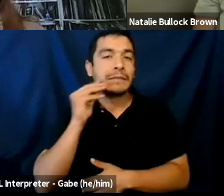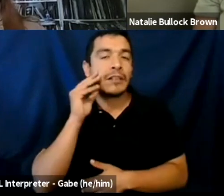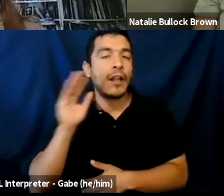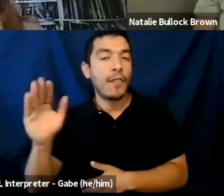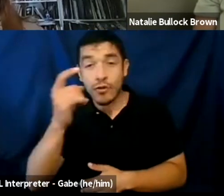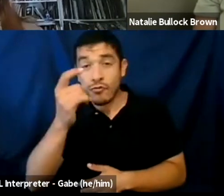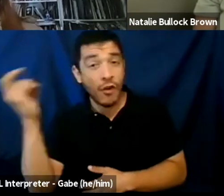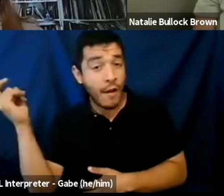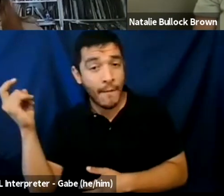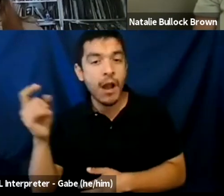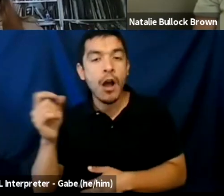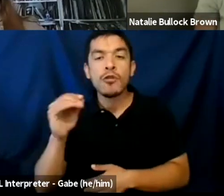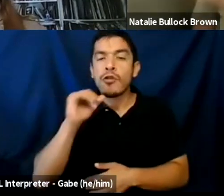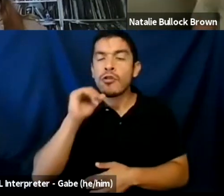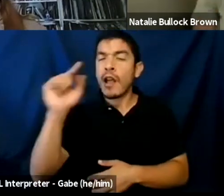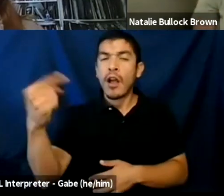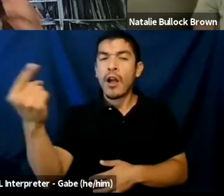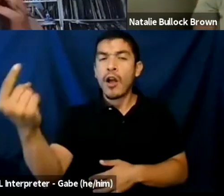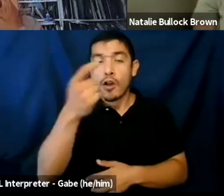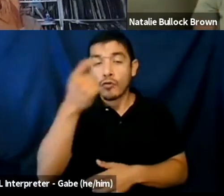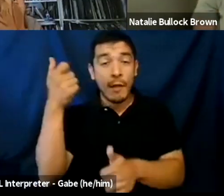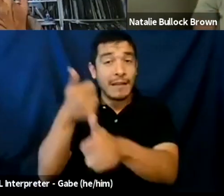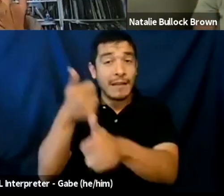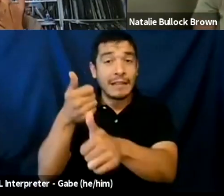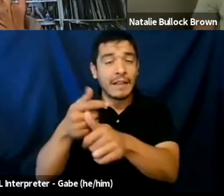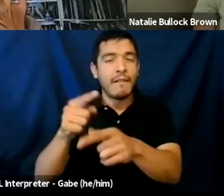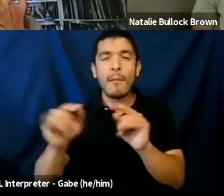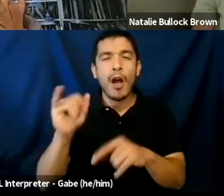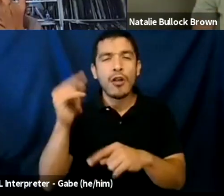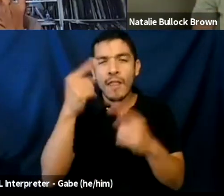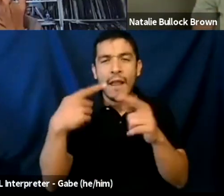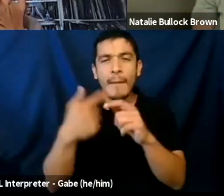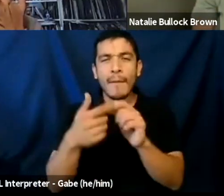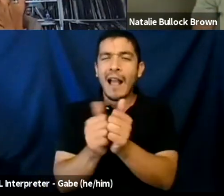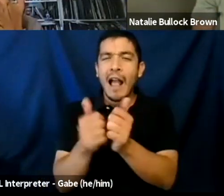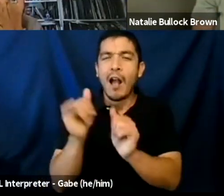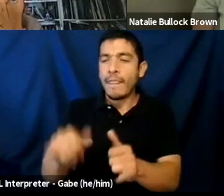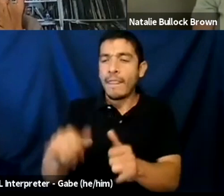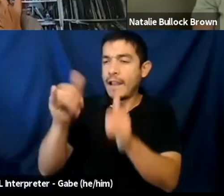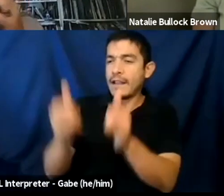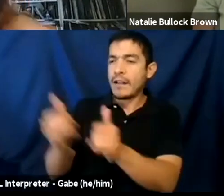So, it's not just the trauma itself, but also thinking about how that individual is interacting